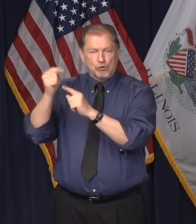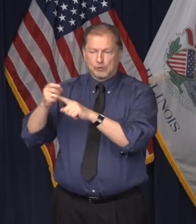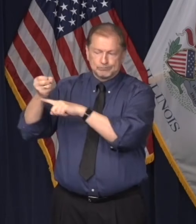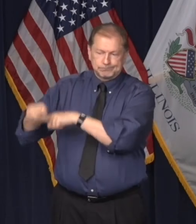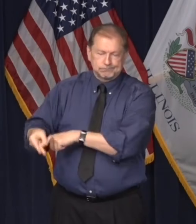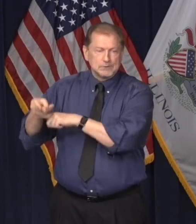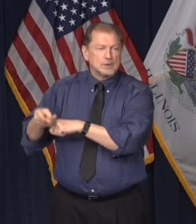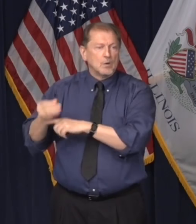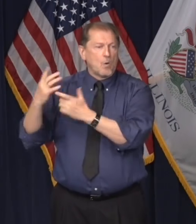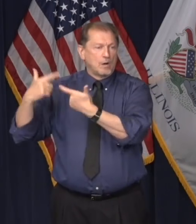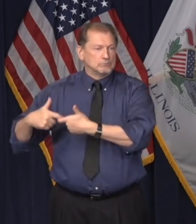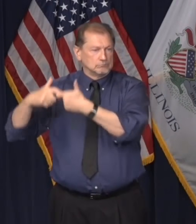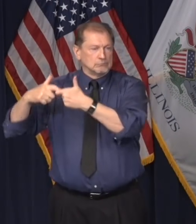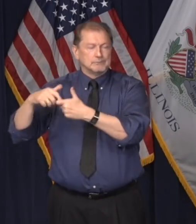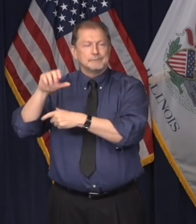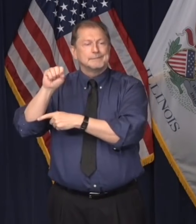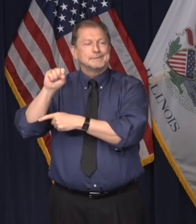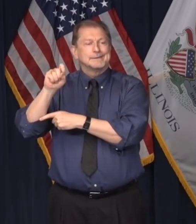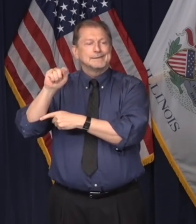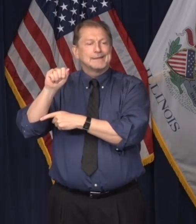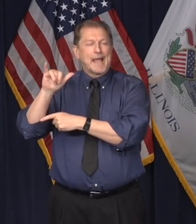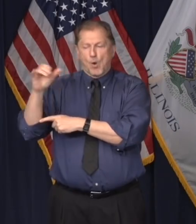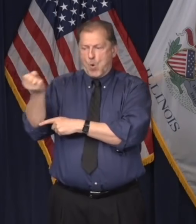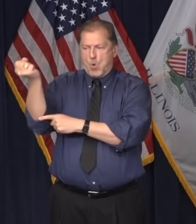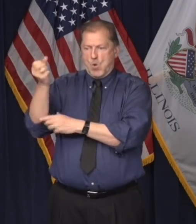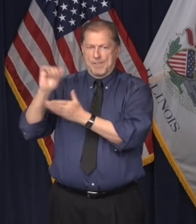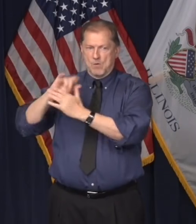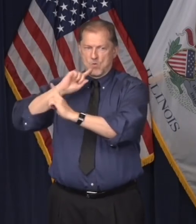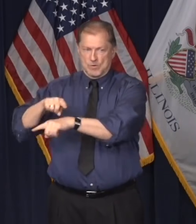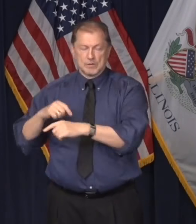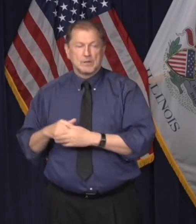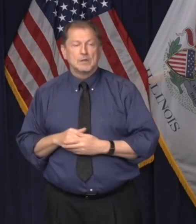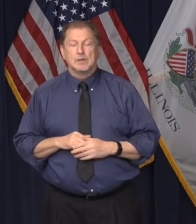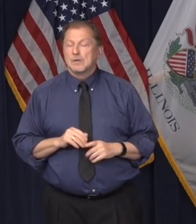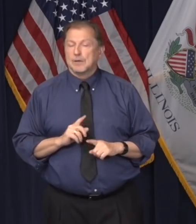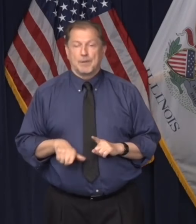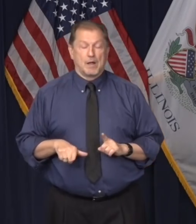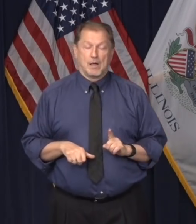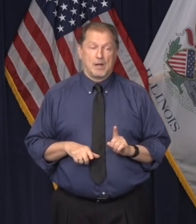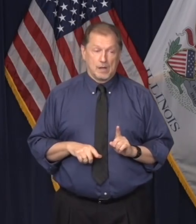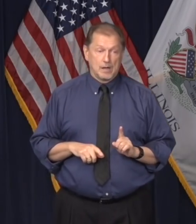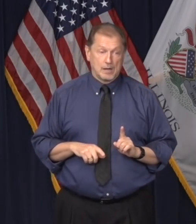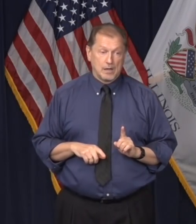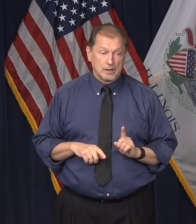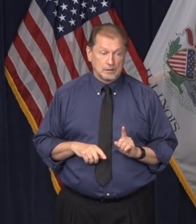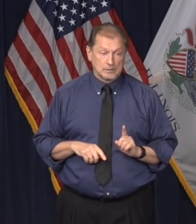THIS RULING OVERTURNED. CERTAINLY PUT A STAY IN PLACE.